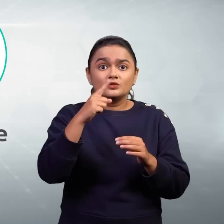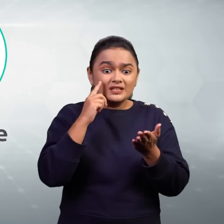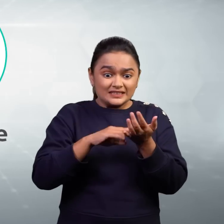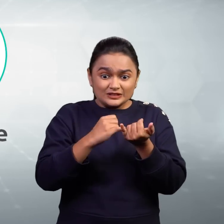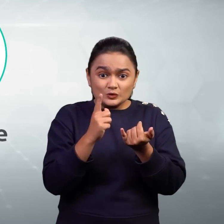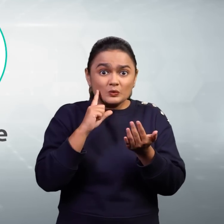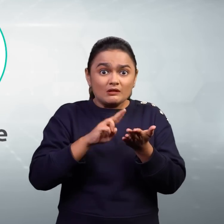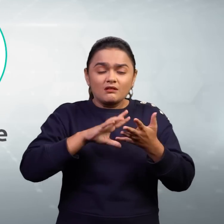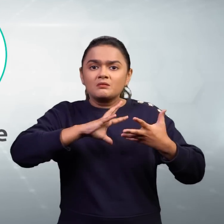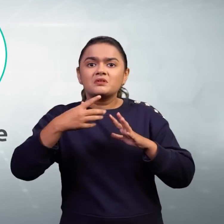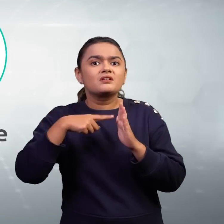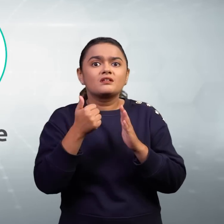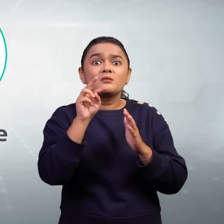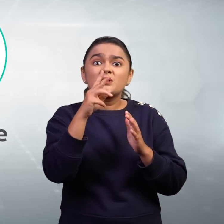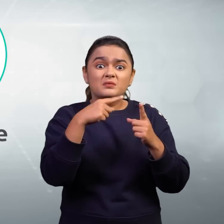Under this, insulin is not produced.